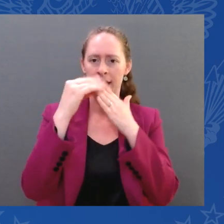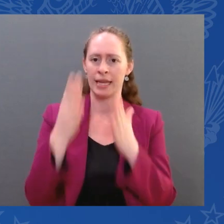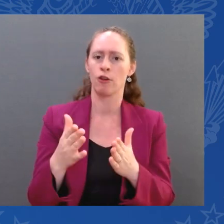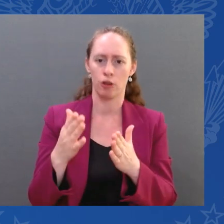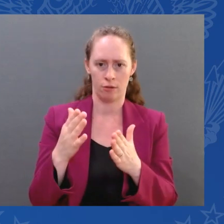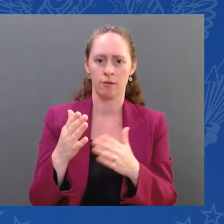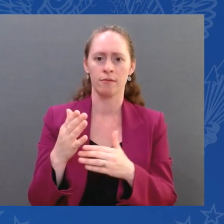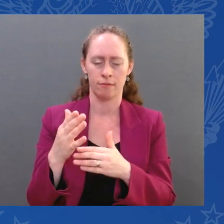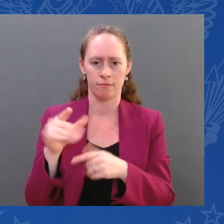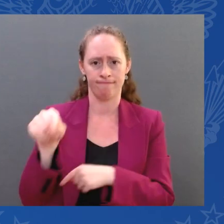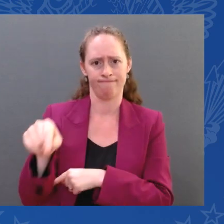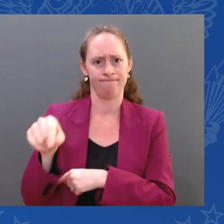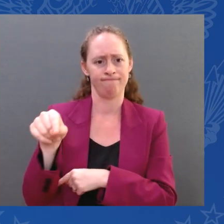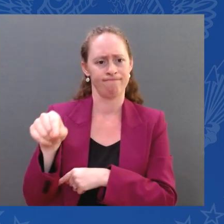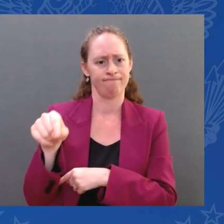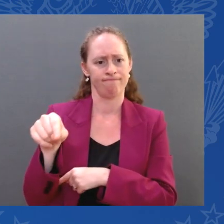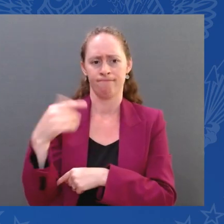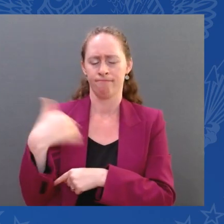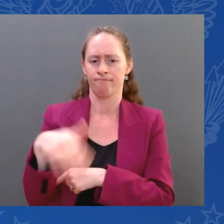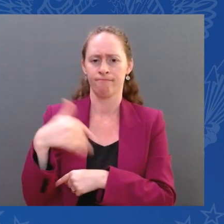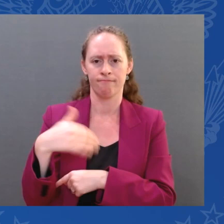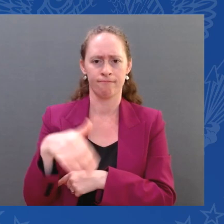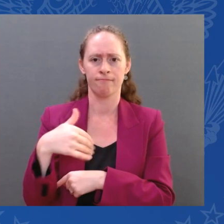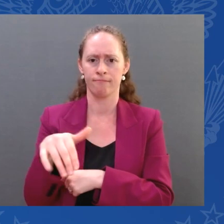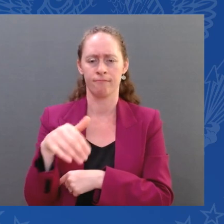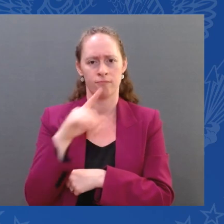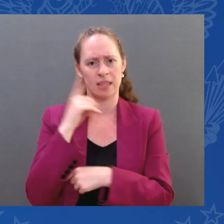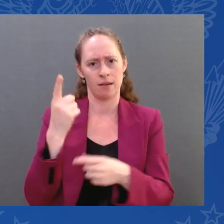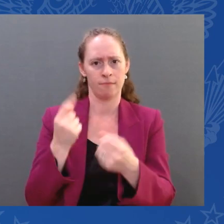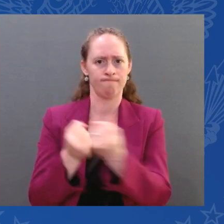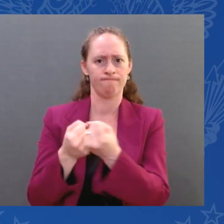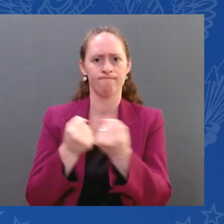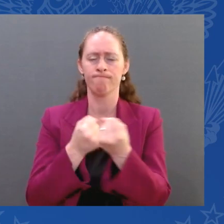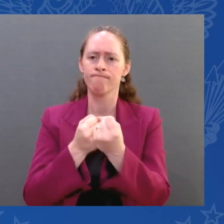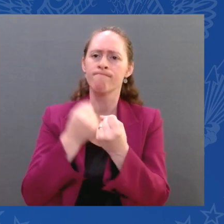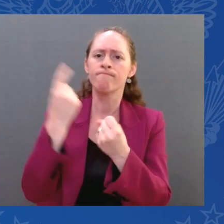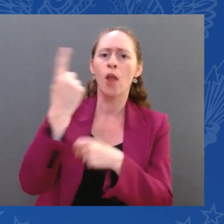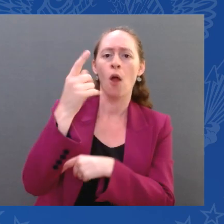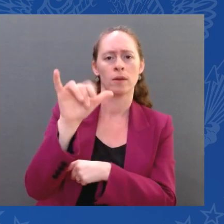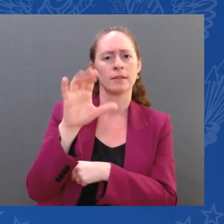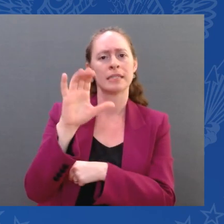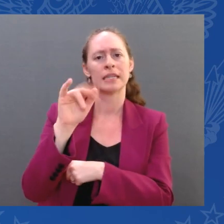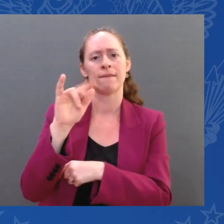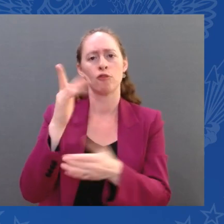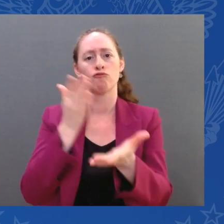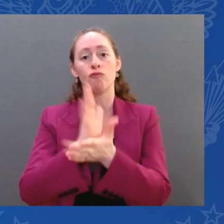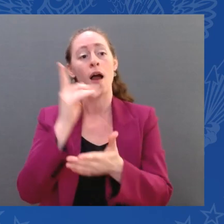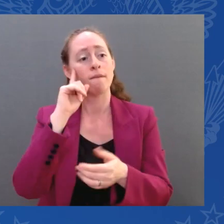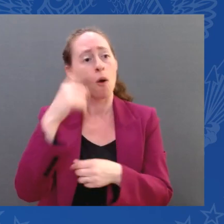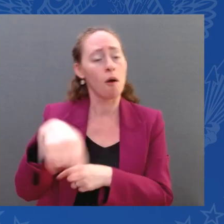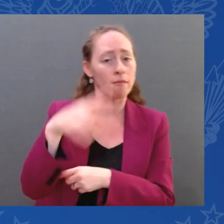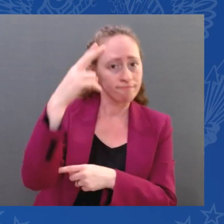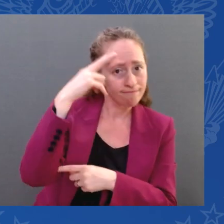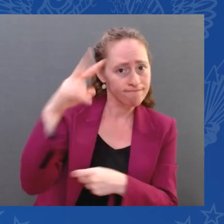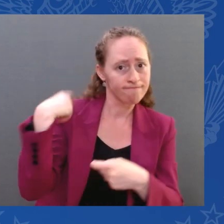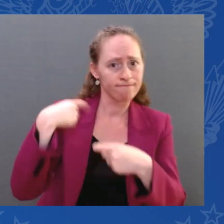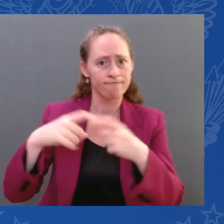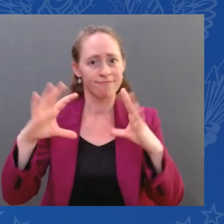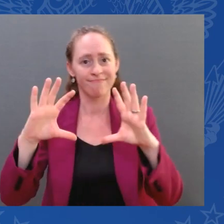and human rights for Latino Americans. Challenging the powerful on behalf of the powerless, never forgetting where he came from